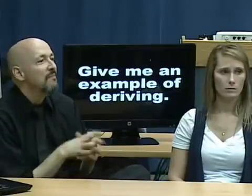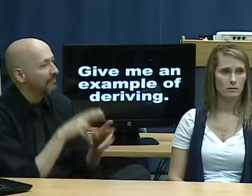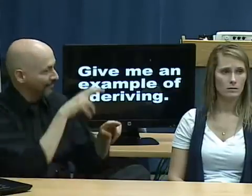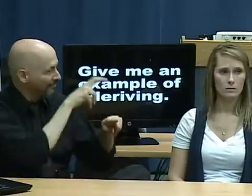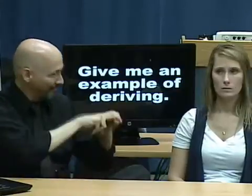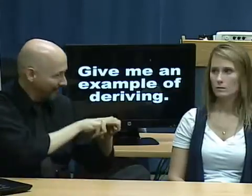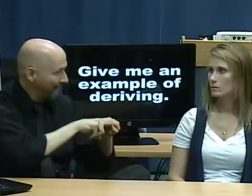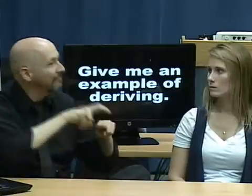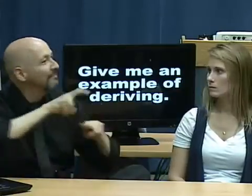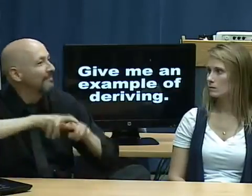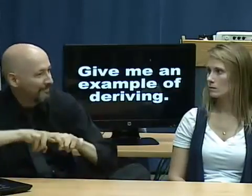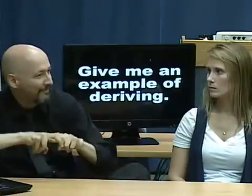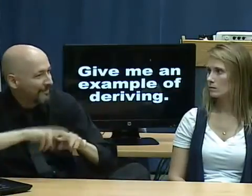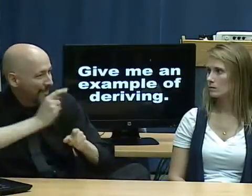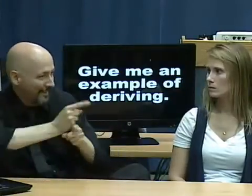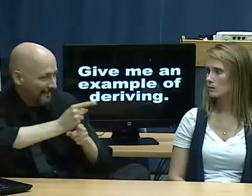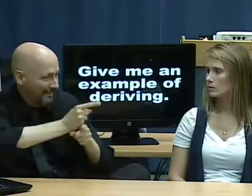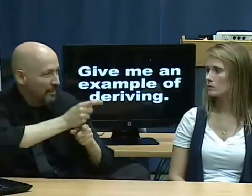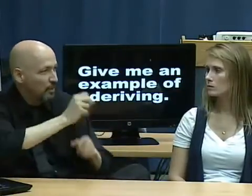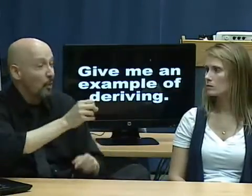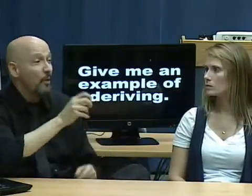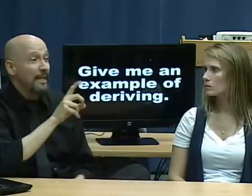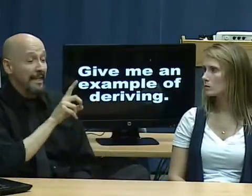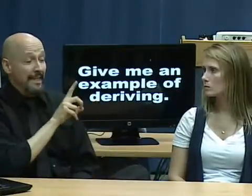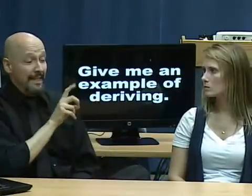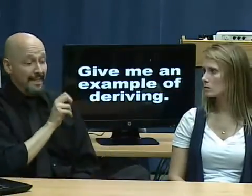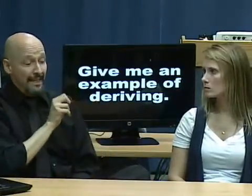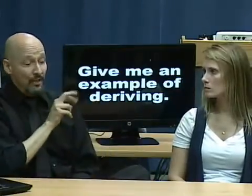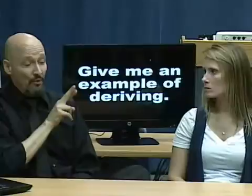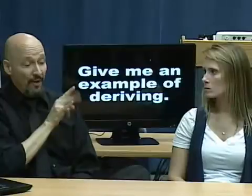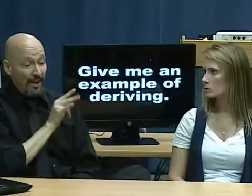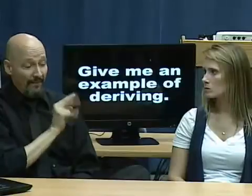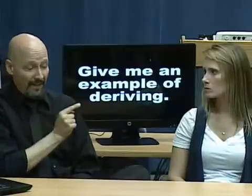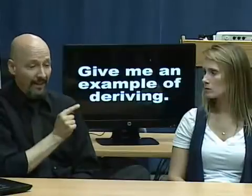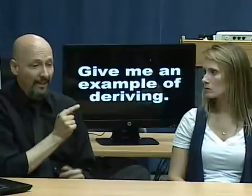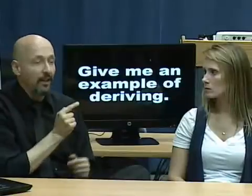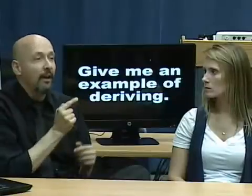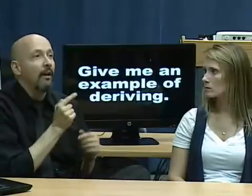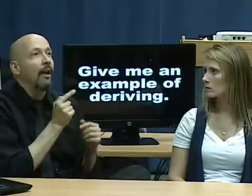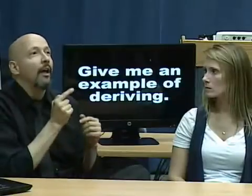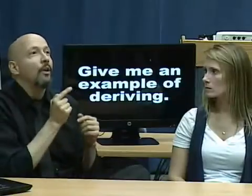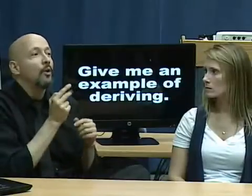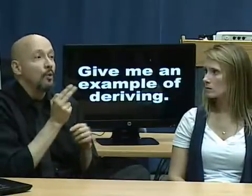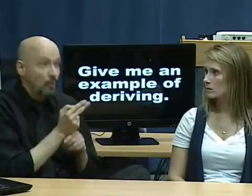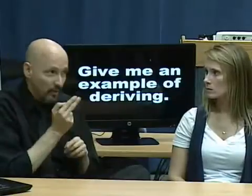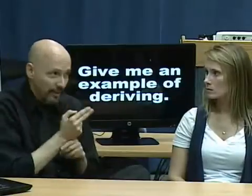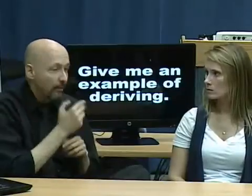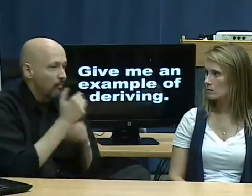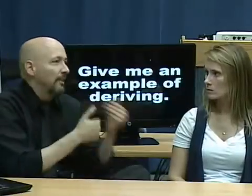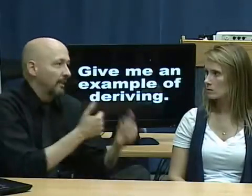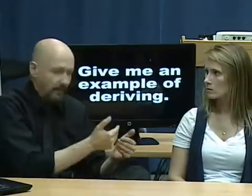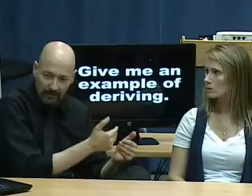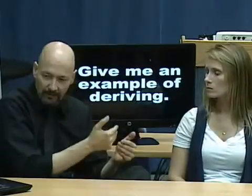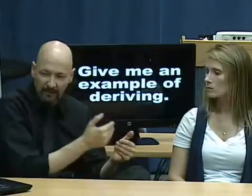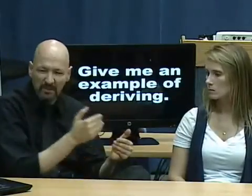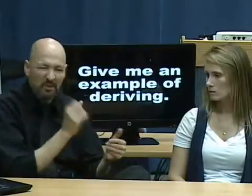Sit/Chair. Right. So, DERIVING uses the process...